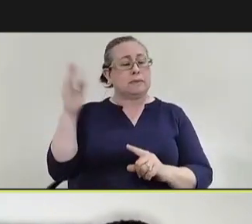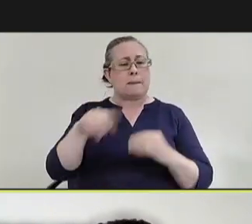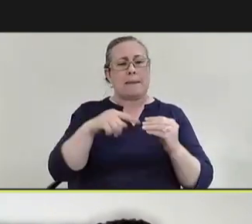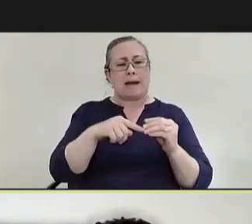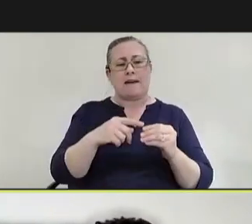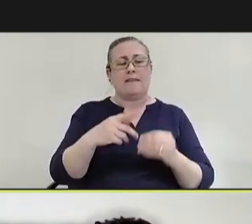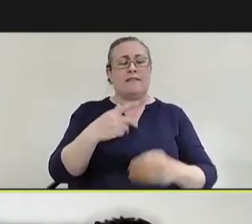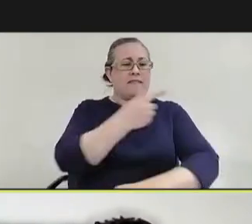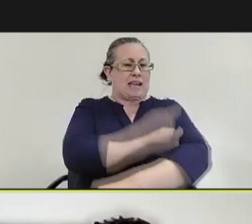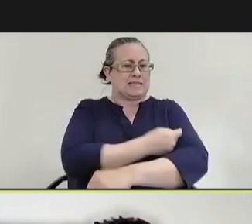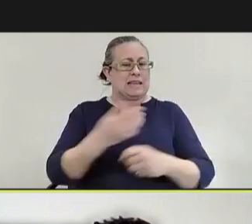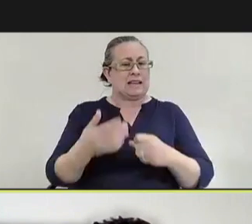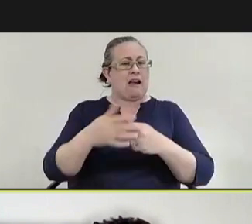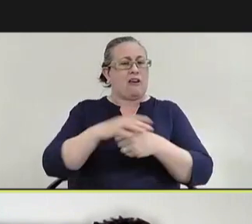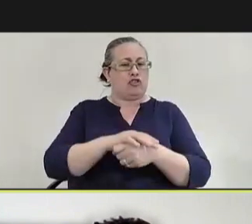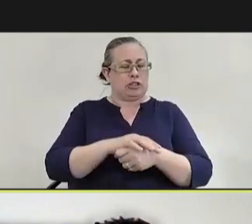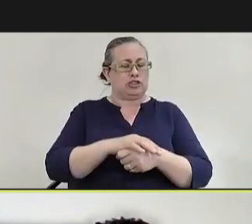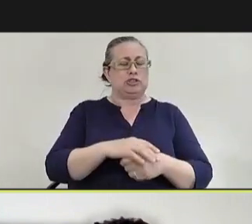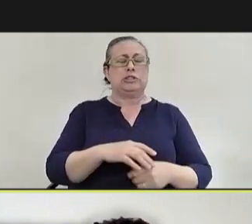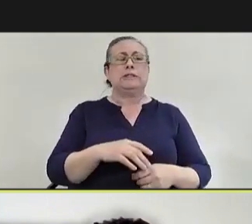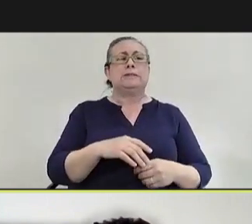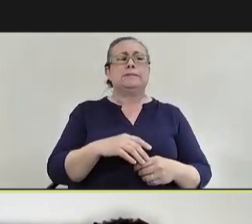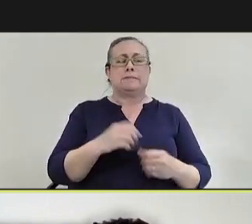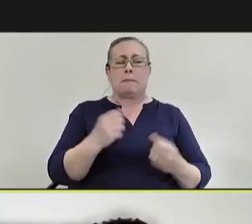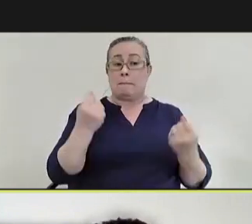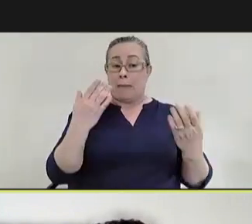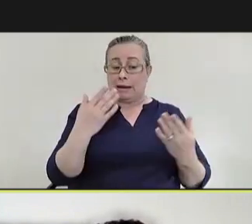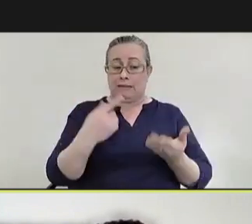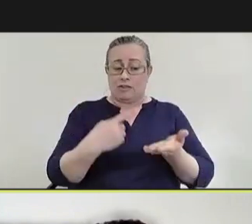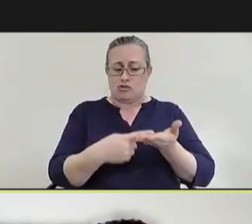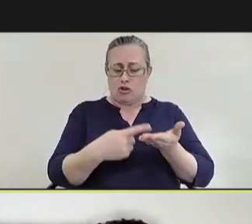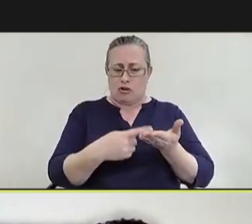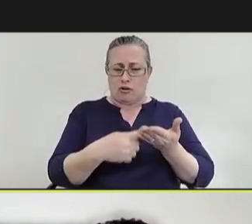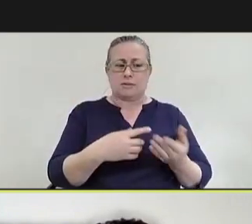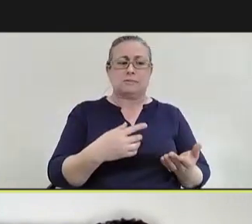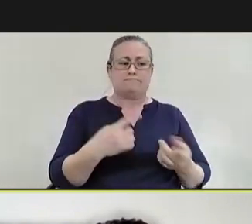Many of the talks that we've heard today and even yesterday have talked about the